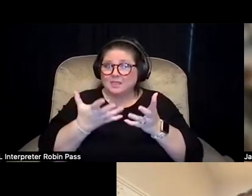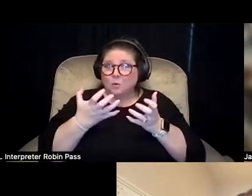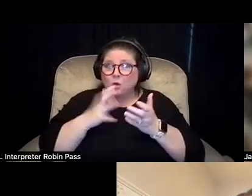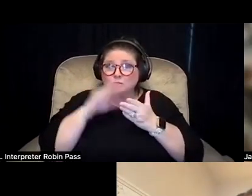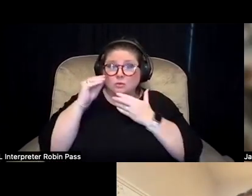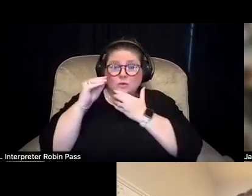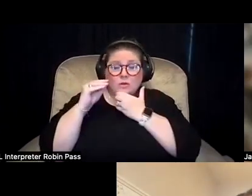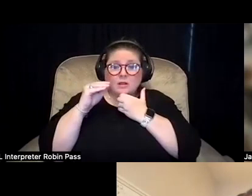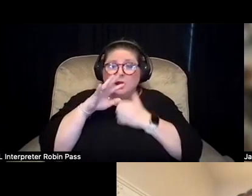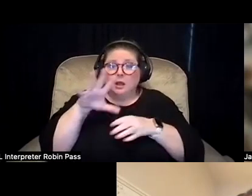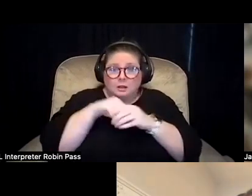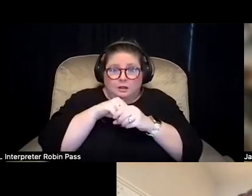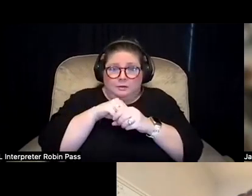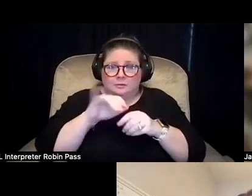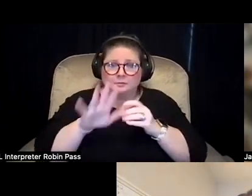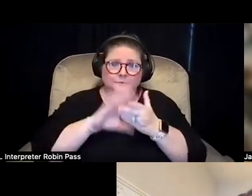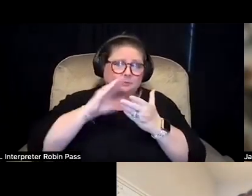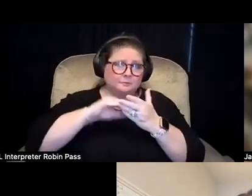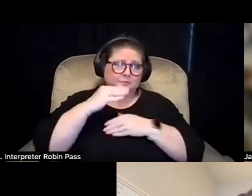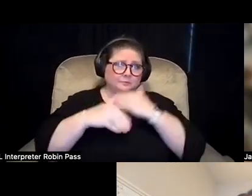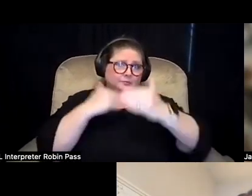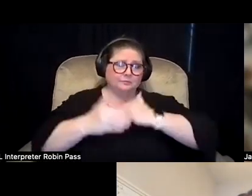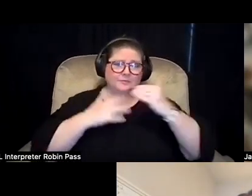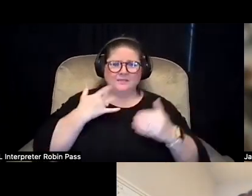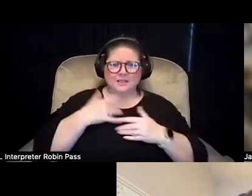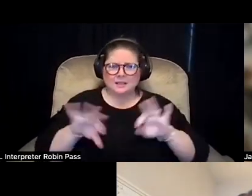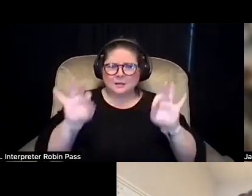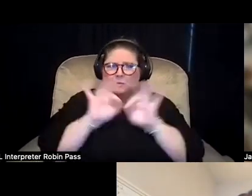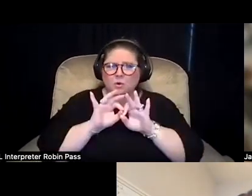learning process because they feel like it's important and it's fostering that sense of